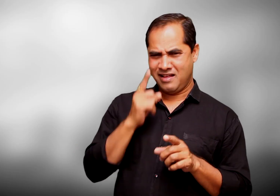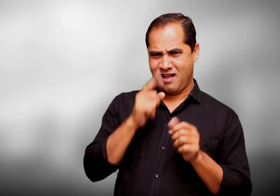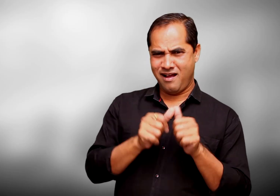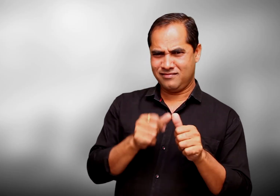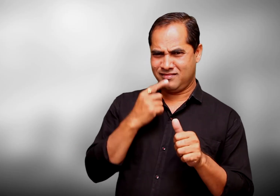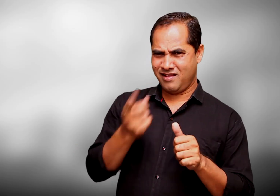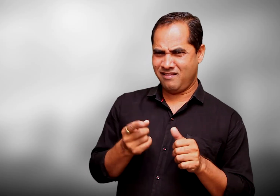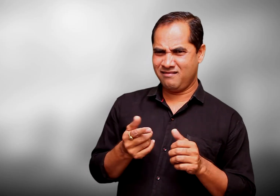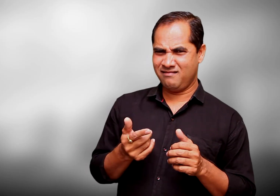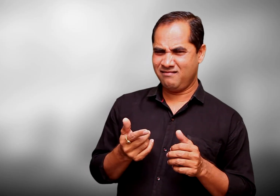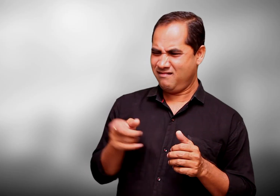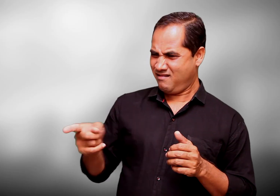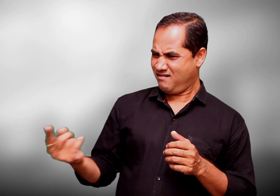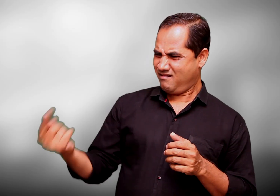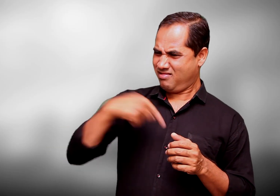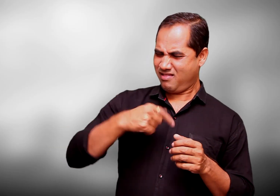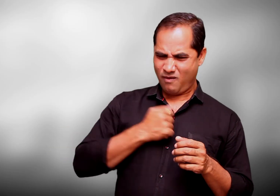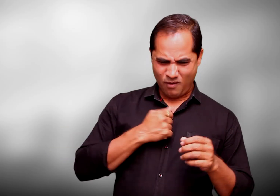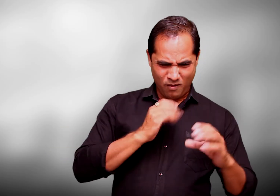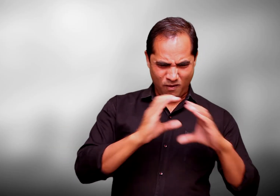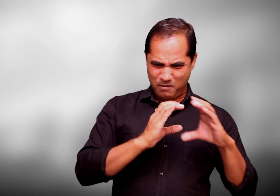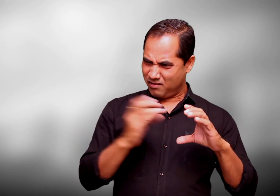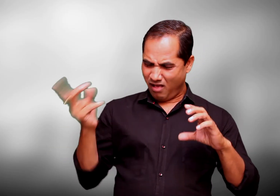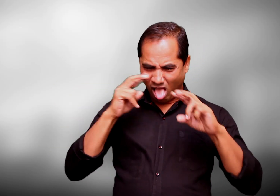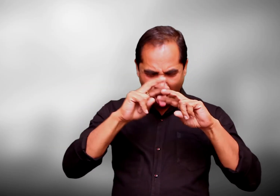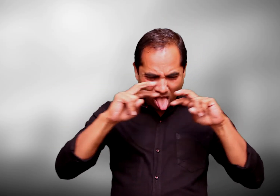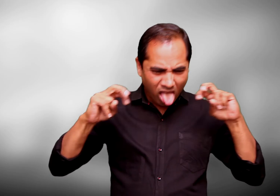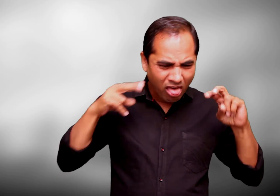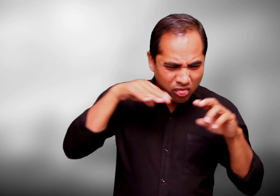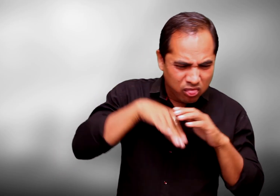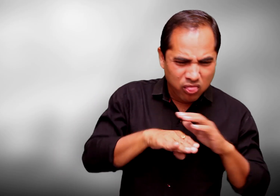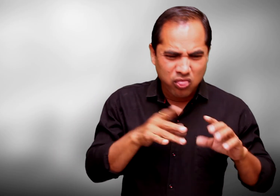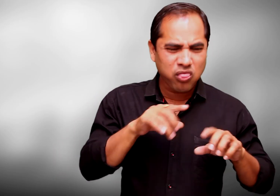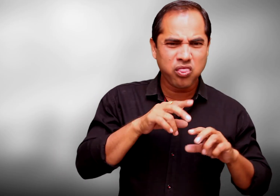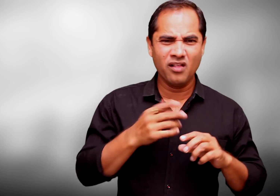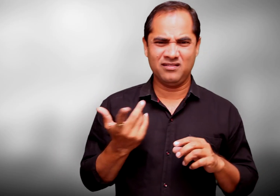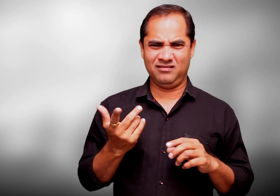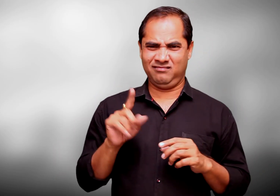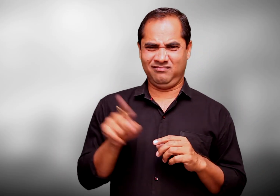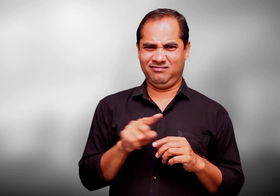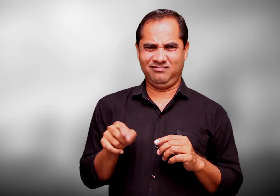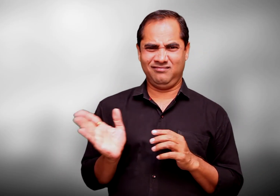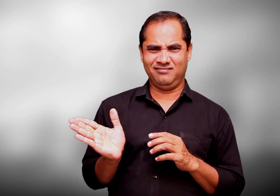she is and yet look how she pokes her nose into our conversation, just as